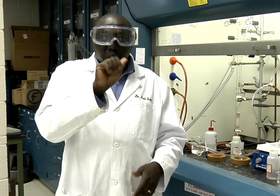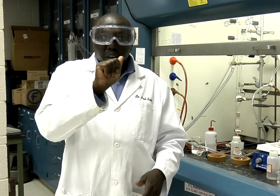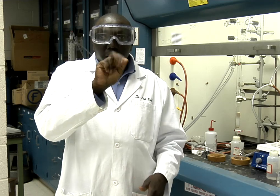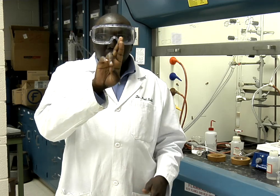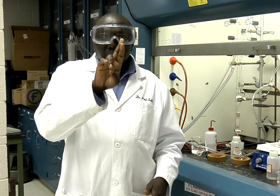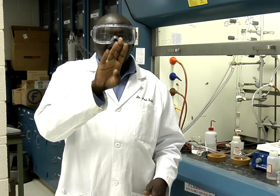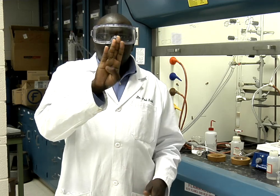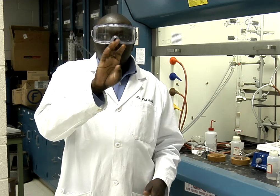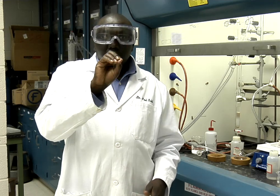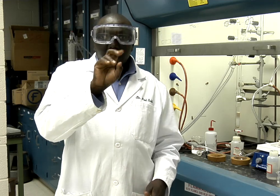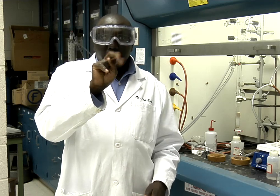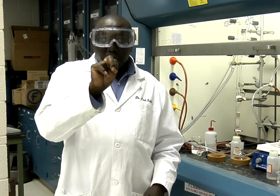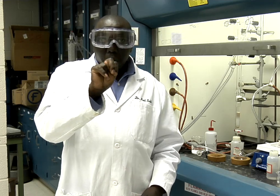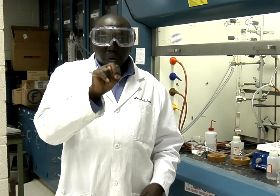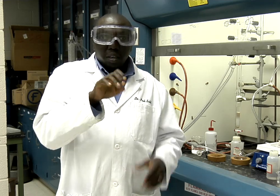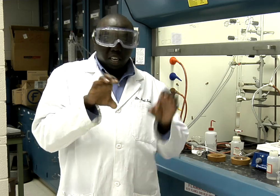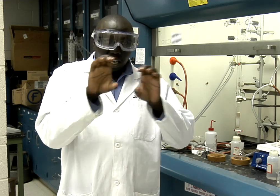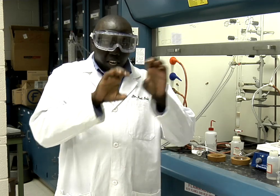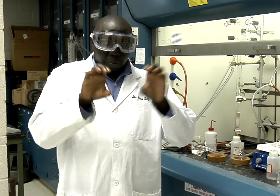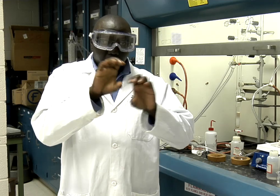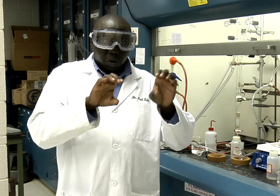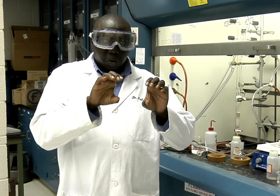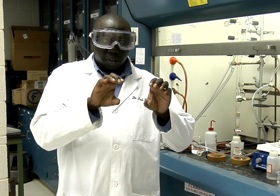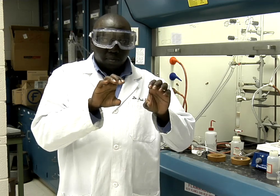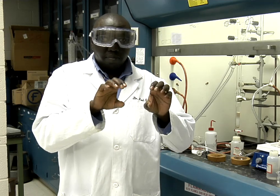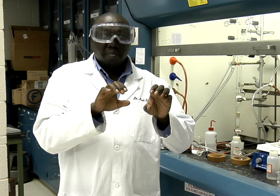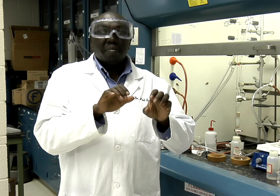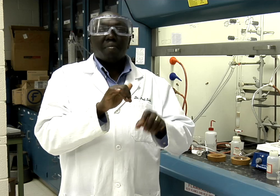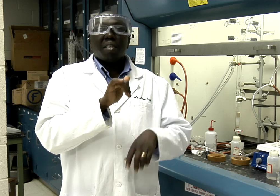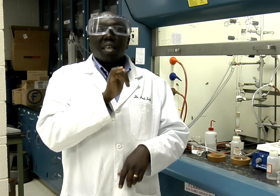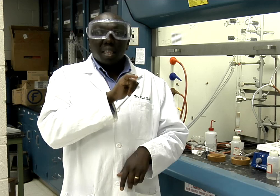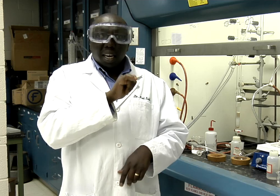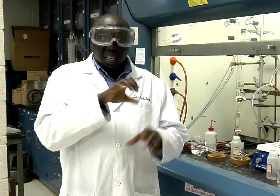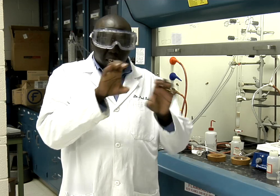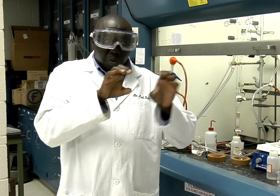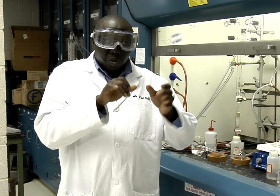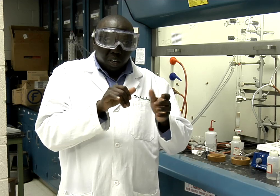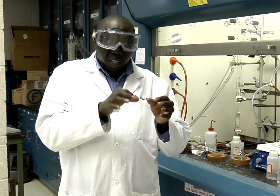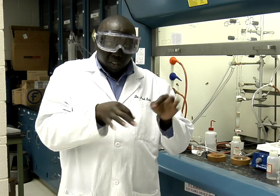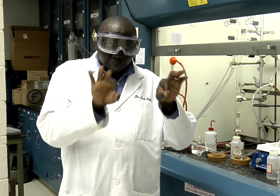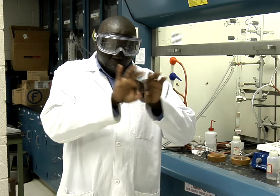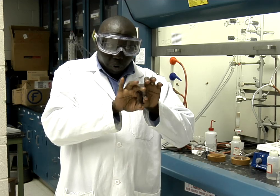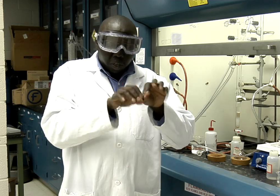of carbon chemicals; these chemicals are important